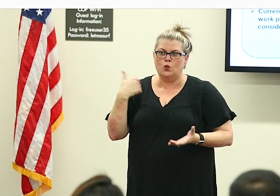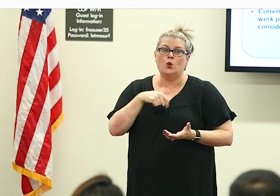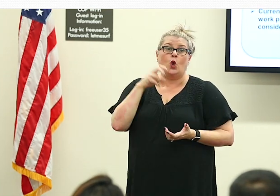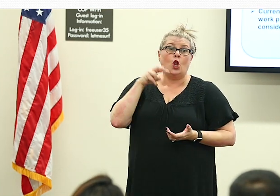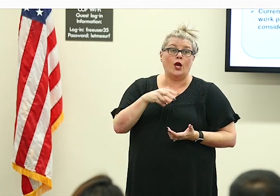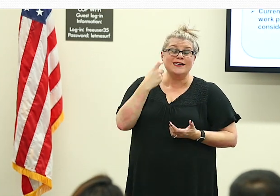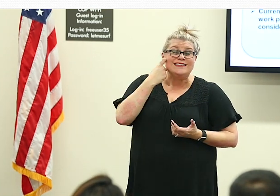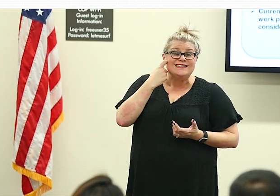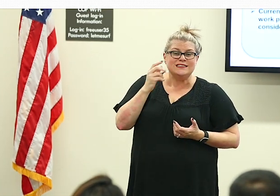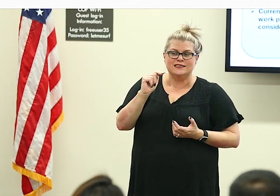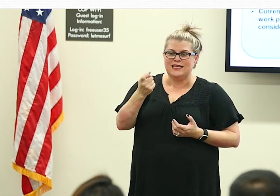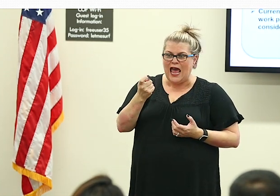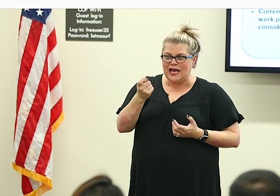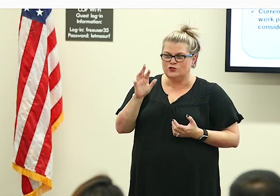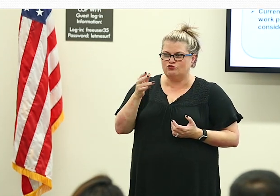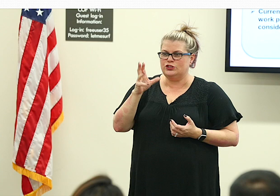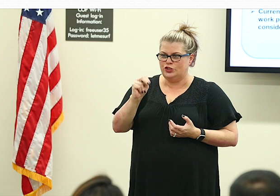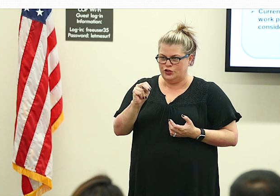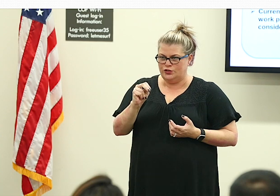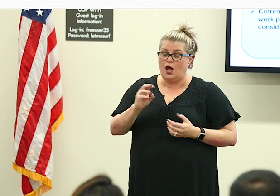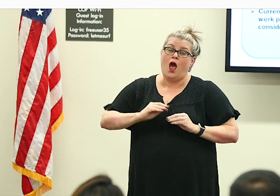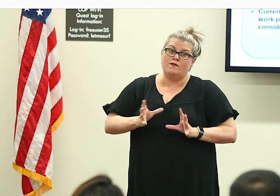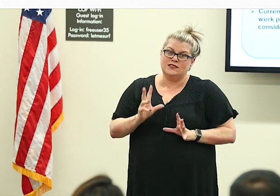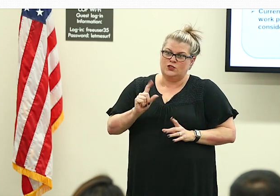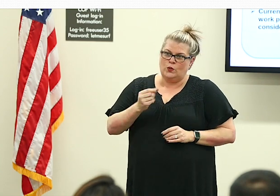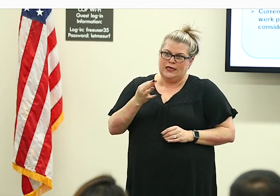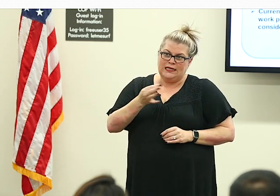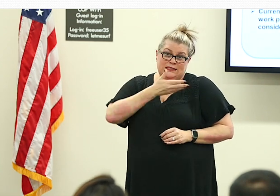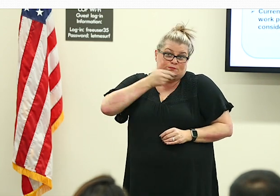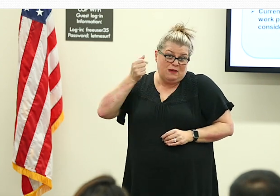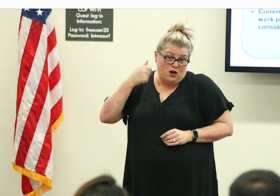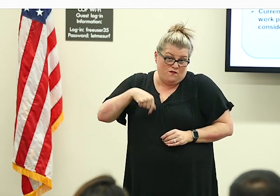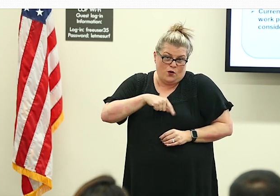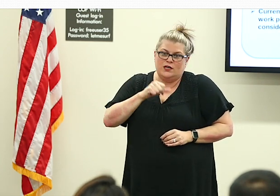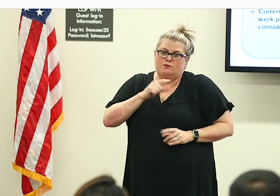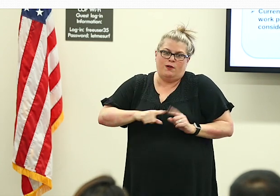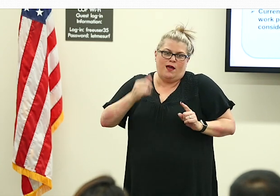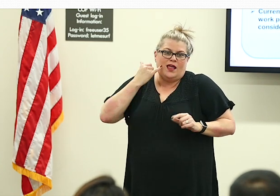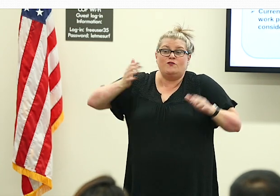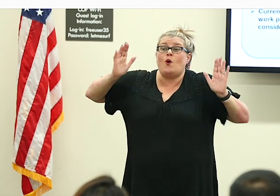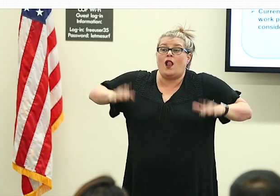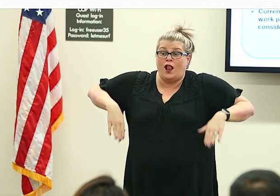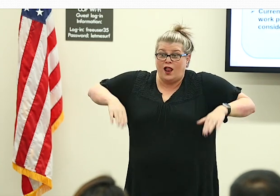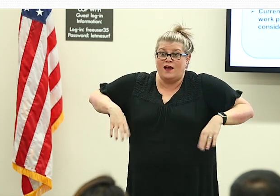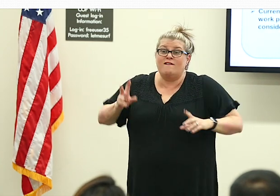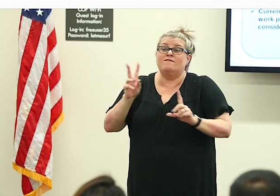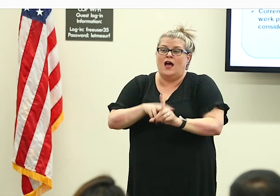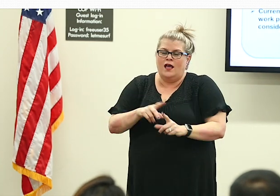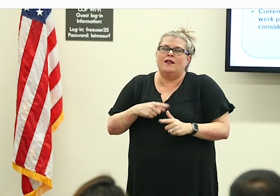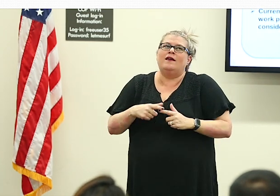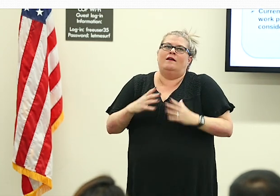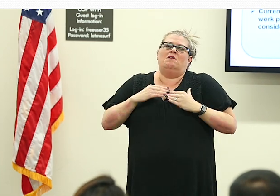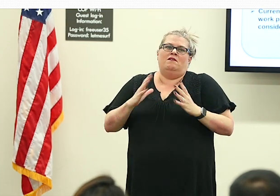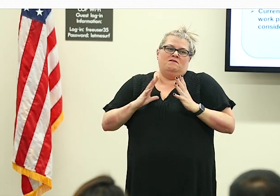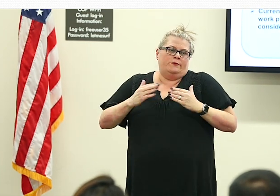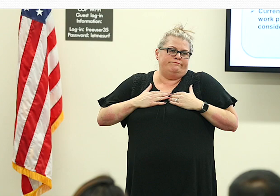Obviously 2019 is better for us, but if you haven't filed yet we would want the 2018 tax return.